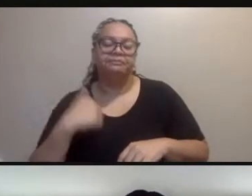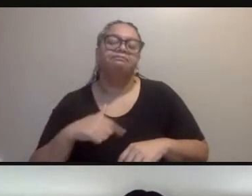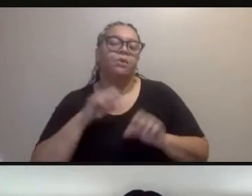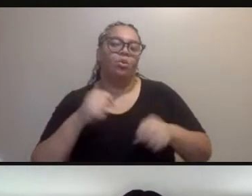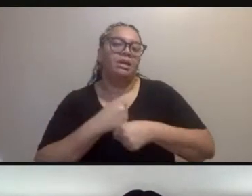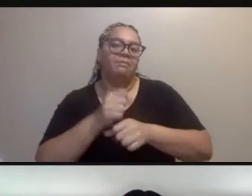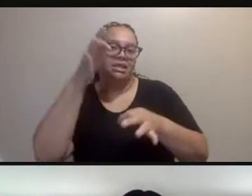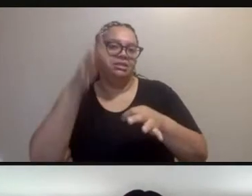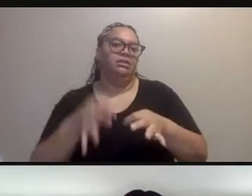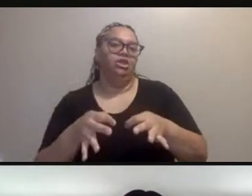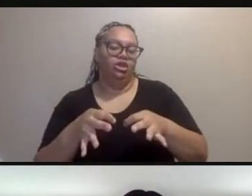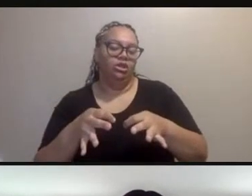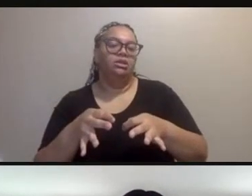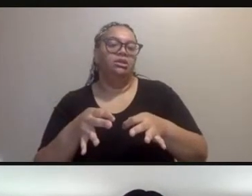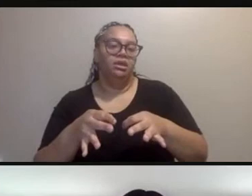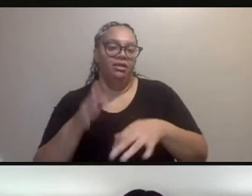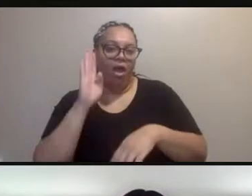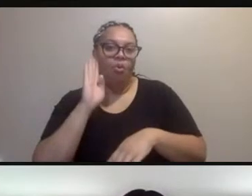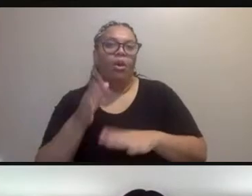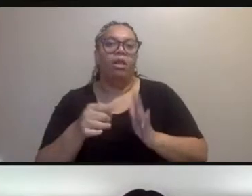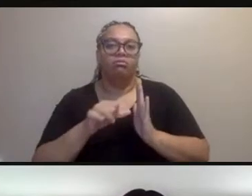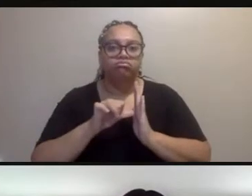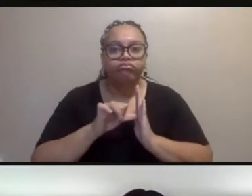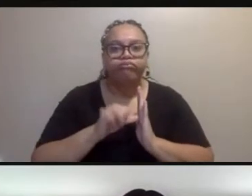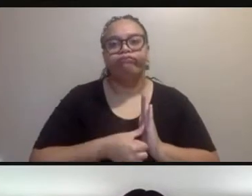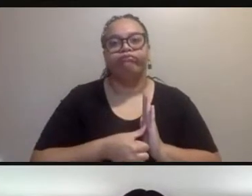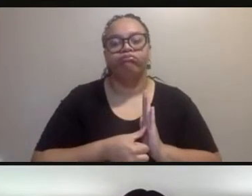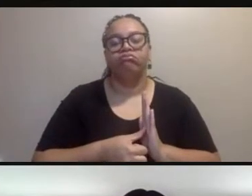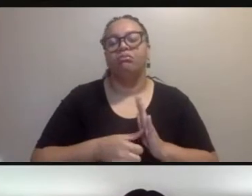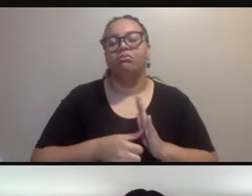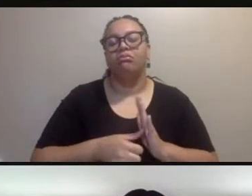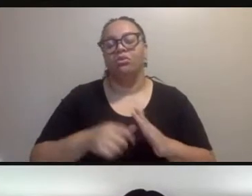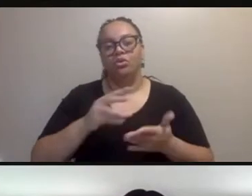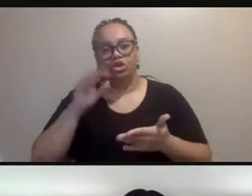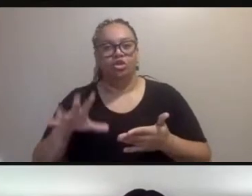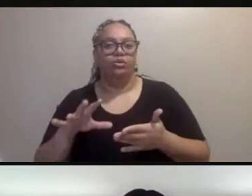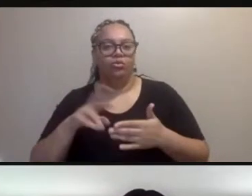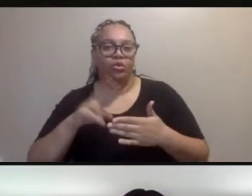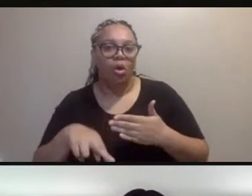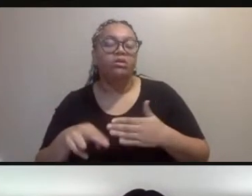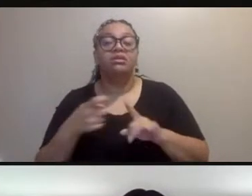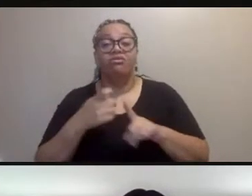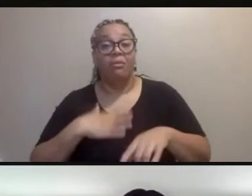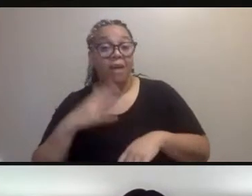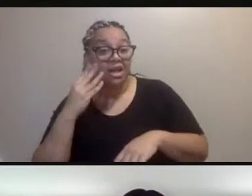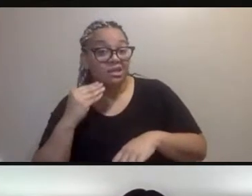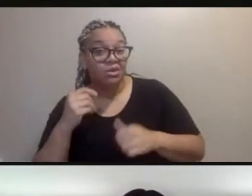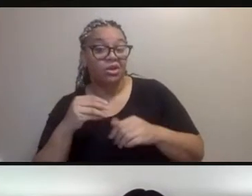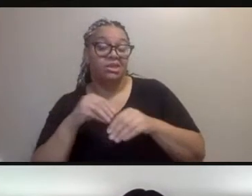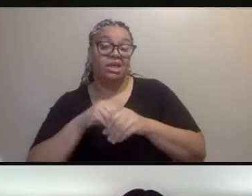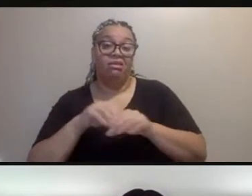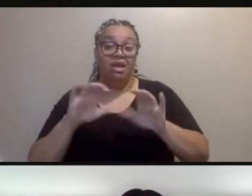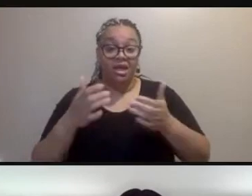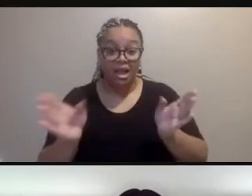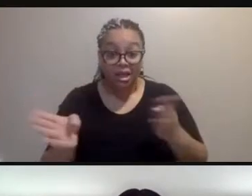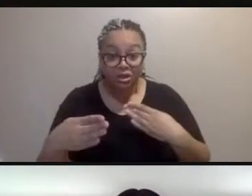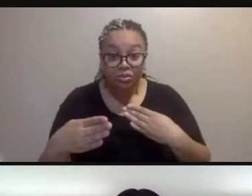I WANT TO HEAR WHAT